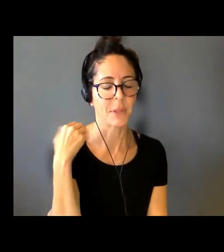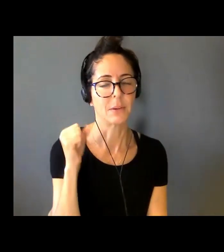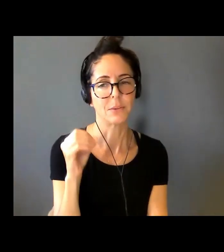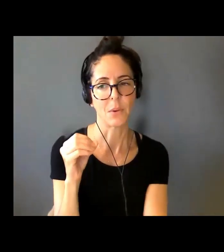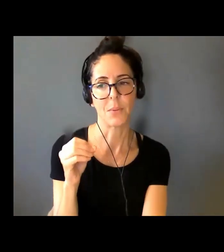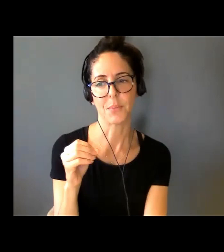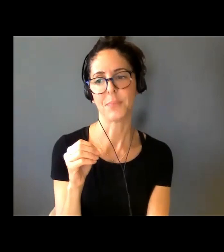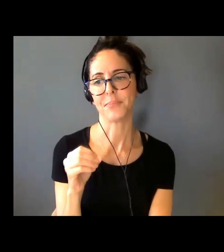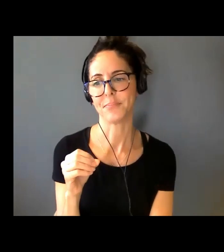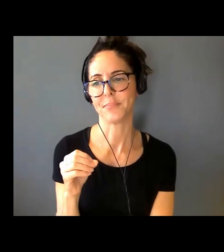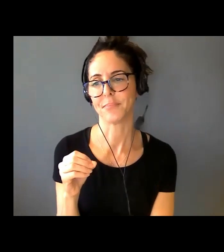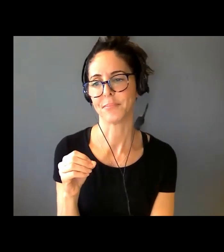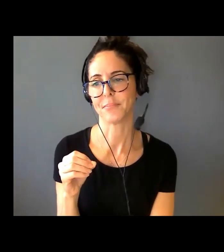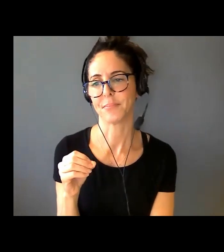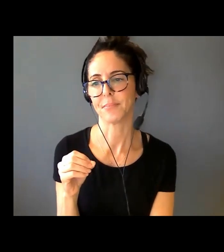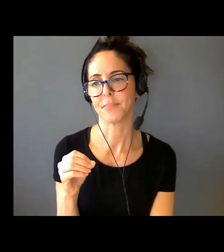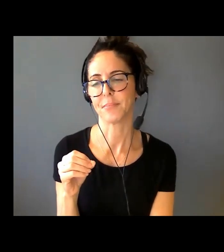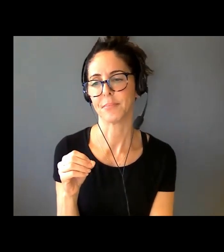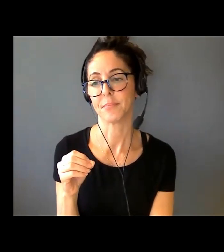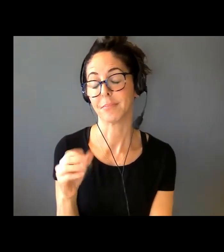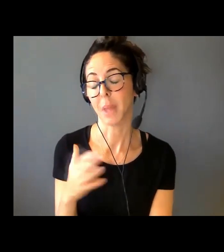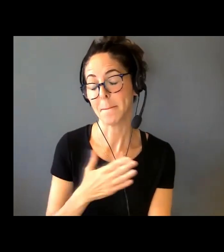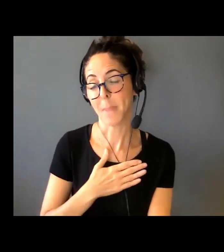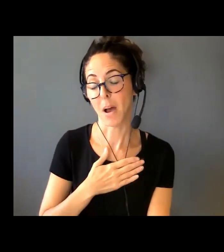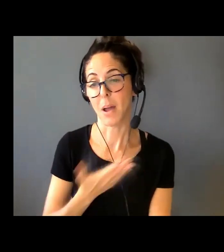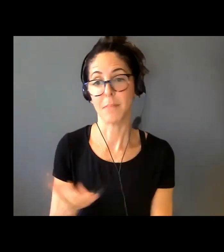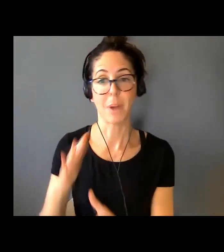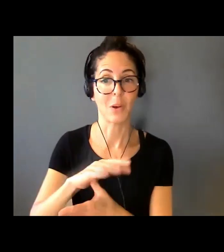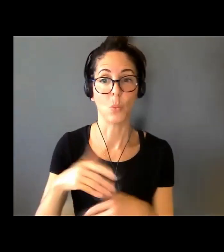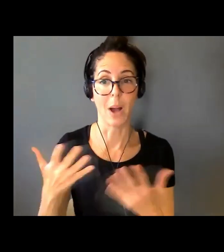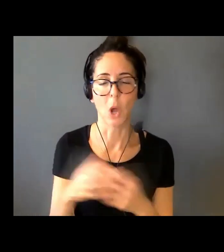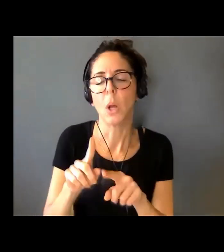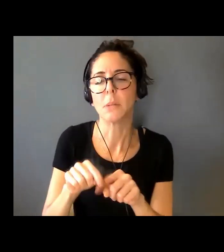I will probably take the time to have a, depending on which country I am, but sometimes